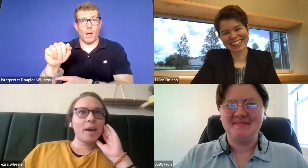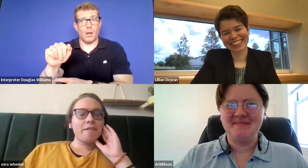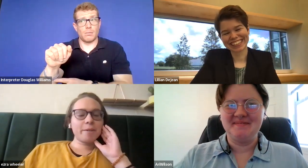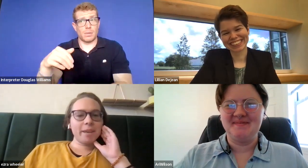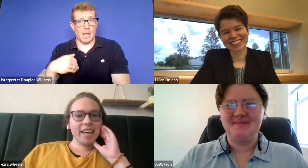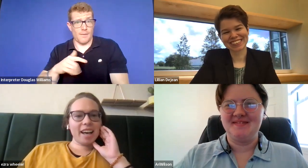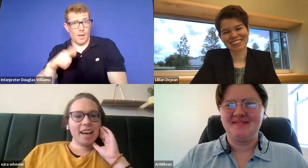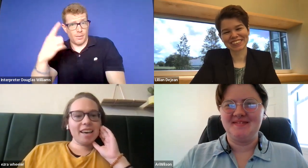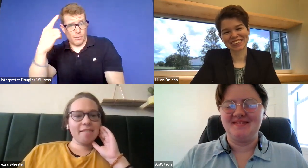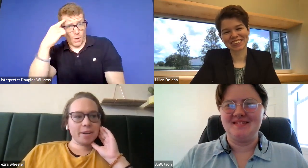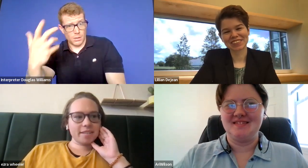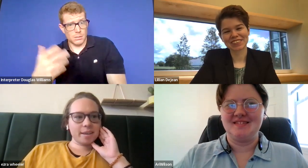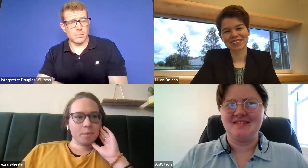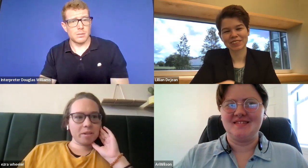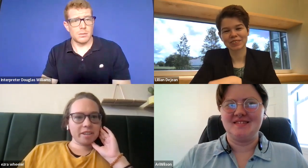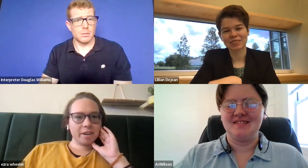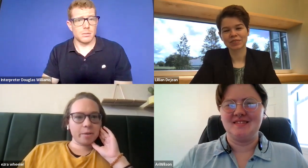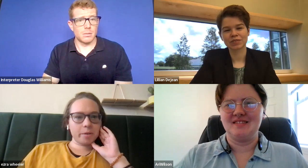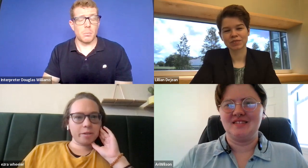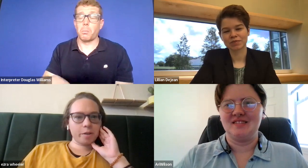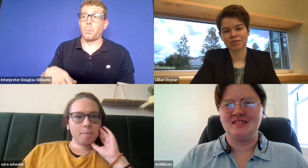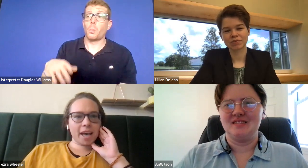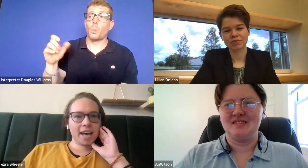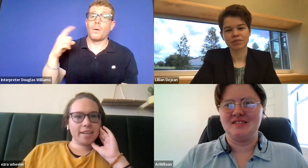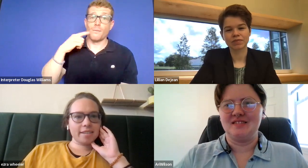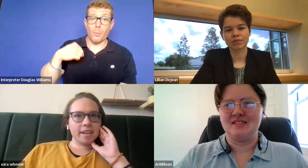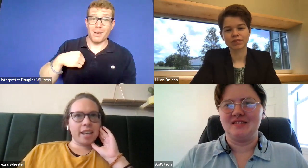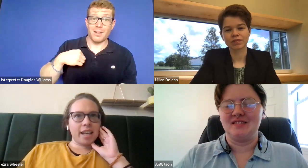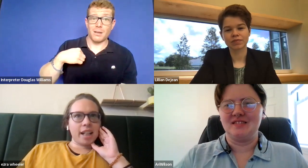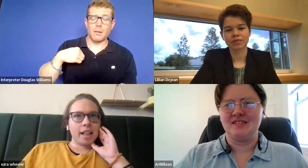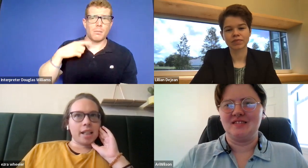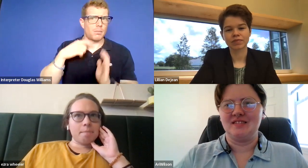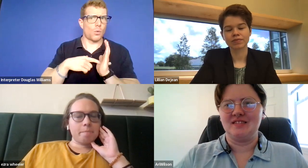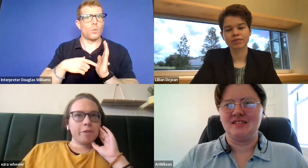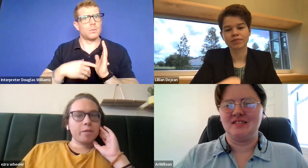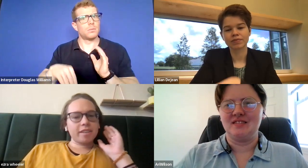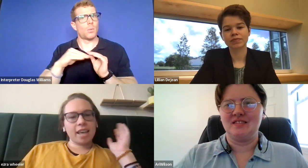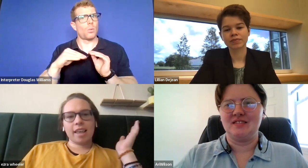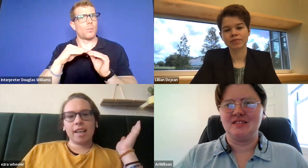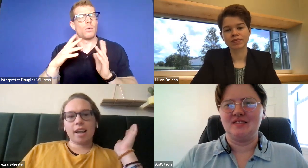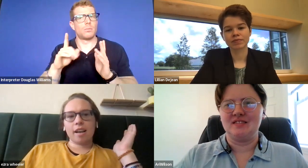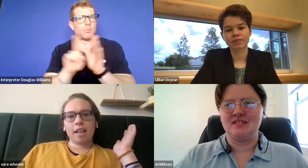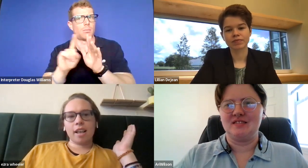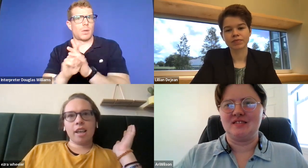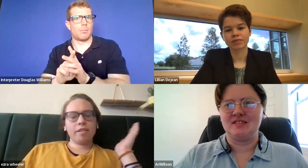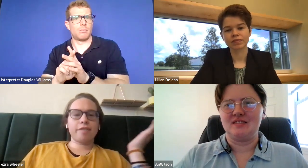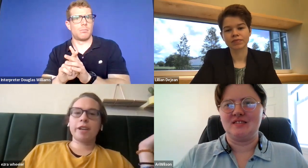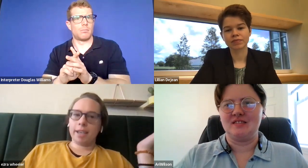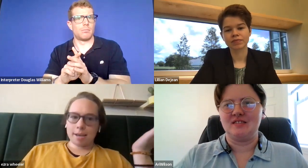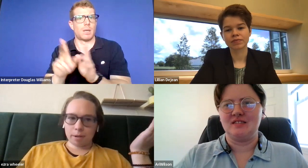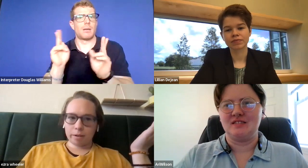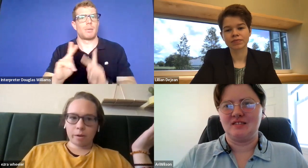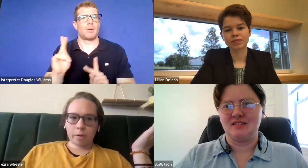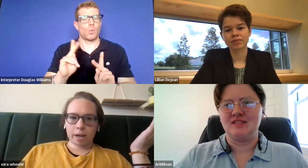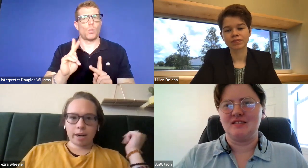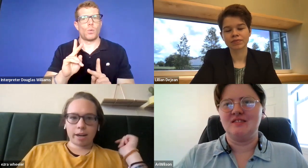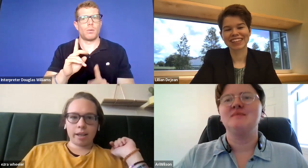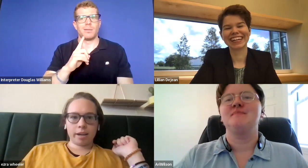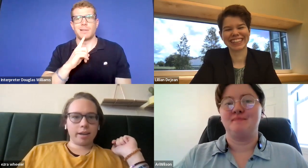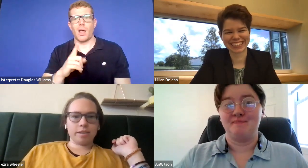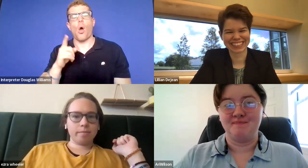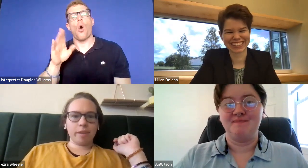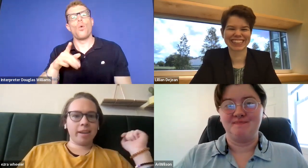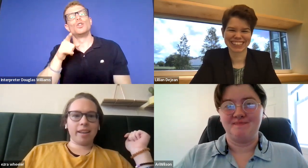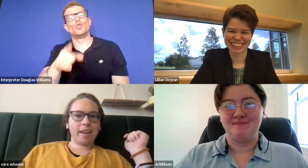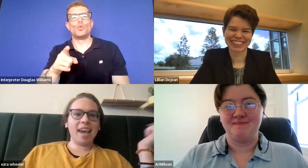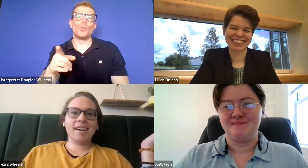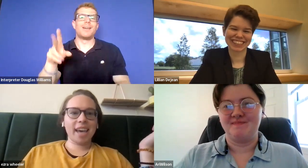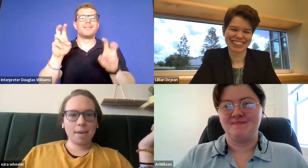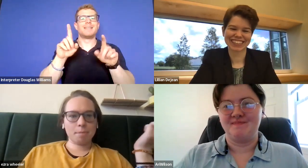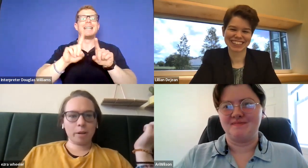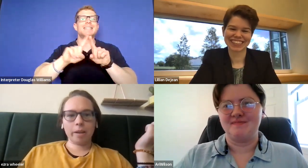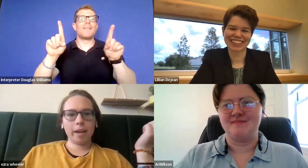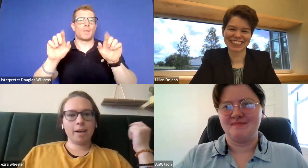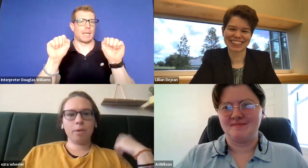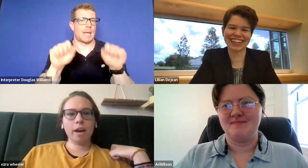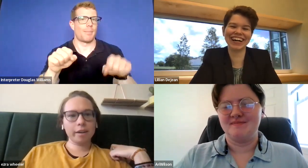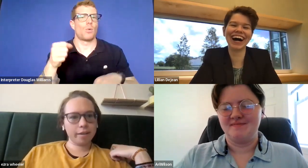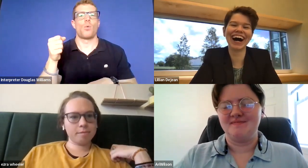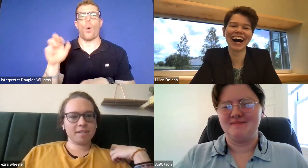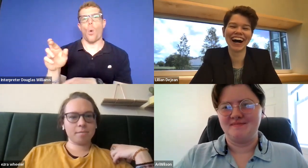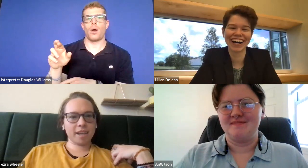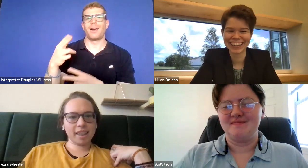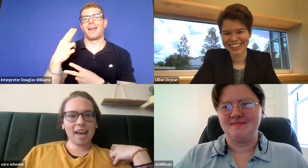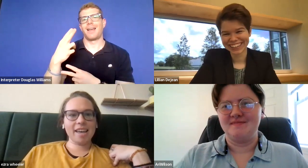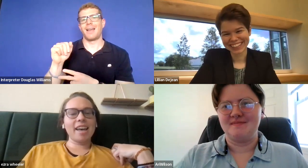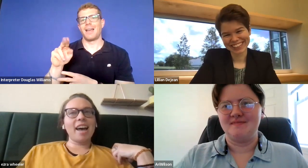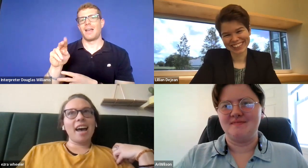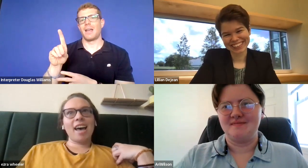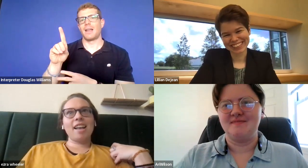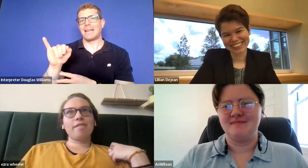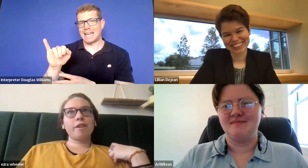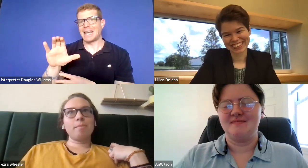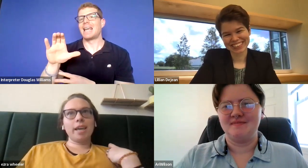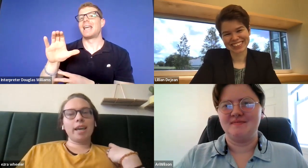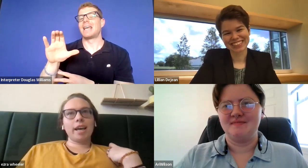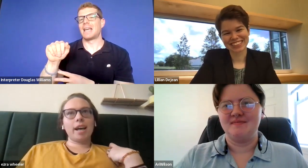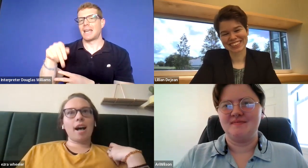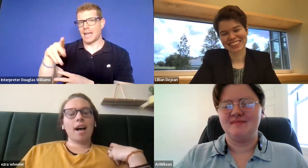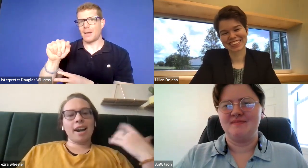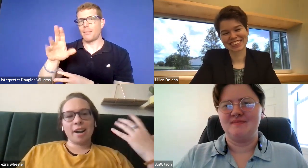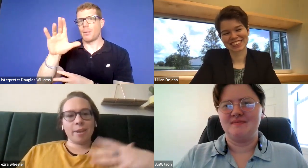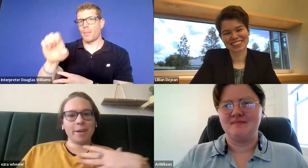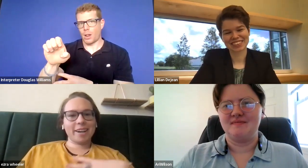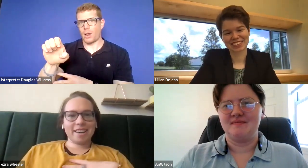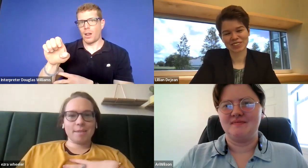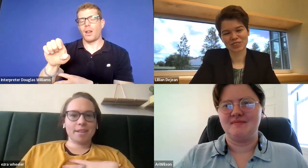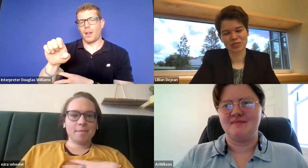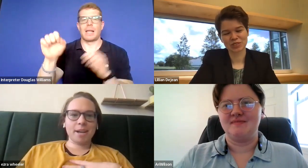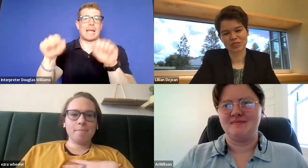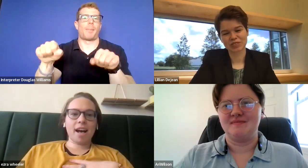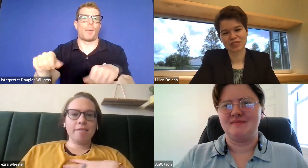For me. I have noticed it more. so show up as folks saying that you're differently able, or you're handy capable like that, and for me, and I know that we're gonna talk about this in a minute, but I